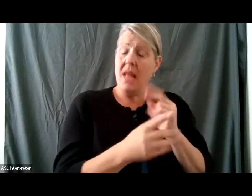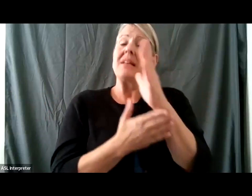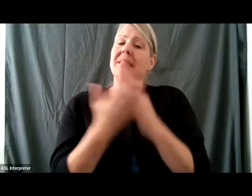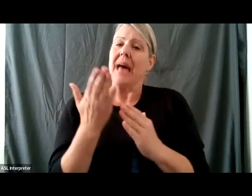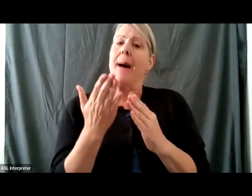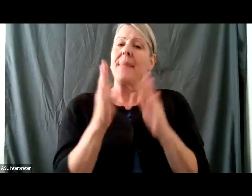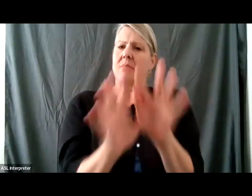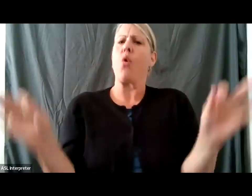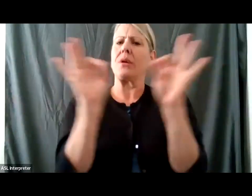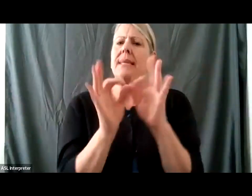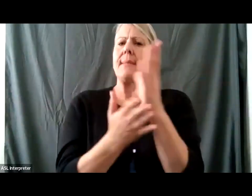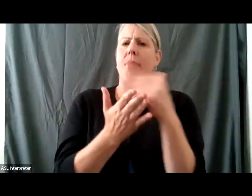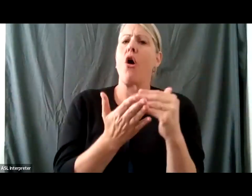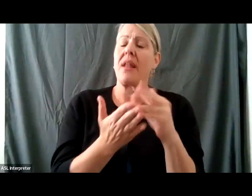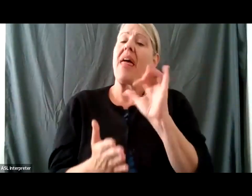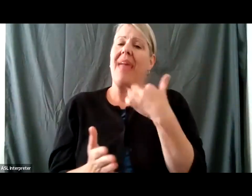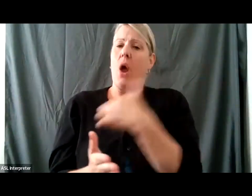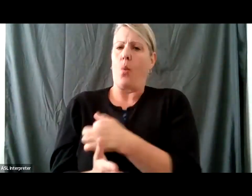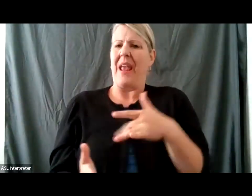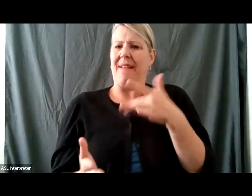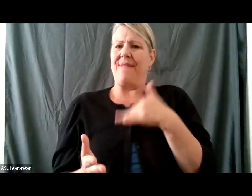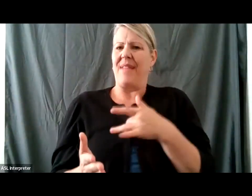that we think may be of particular interest to this audience.